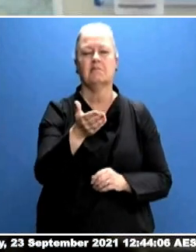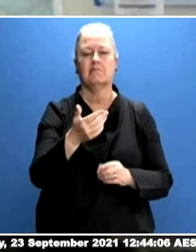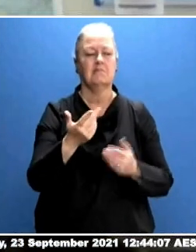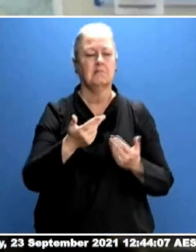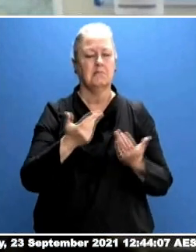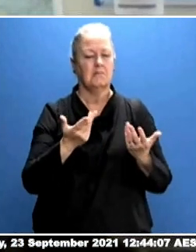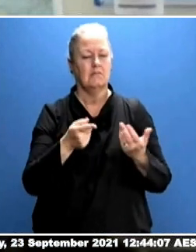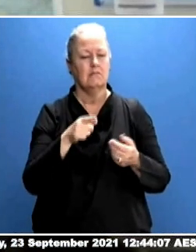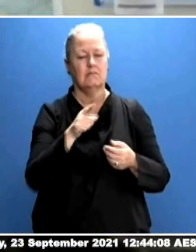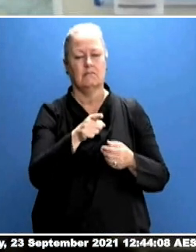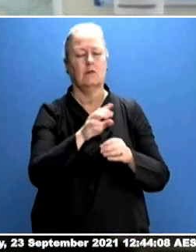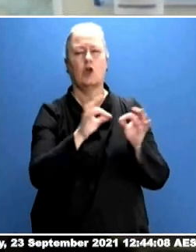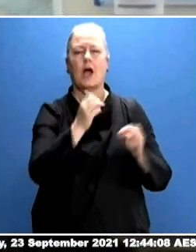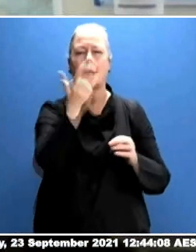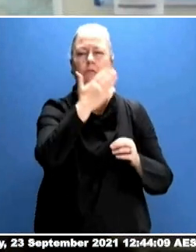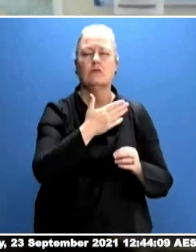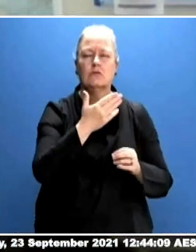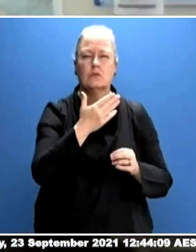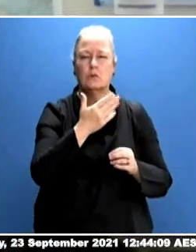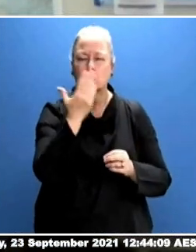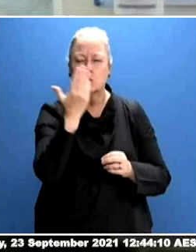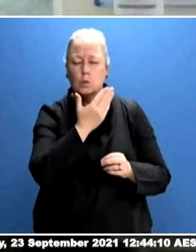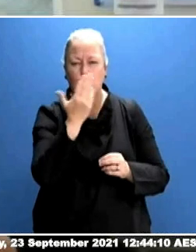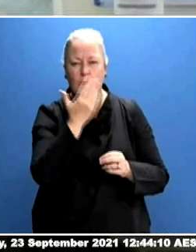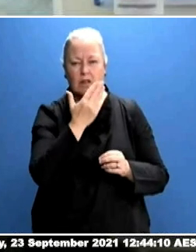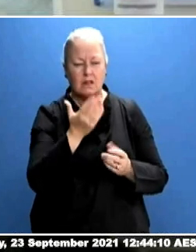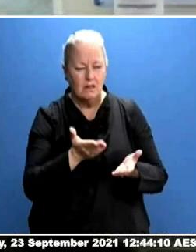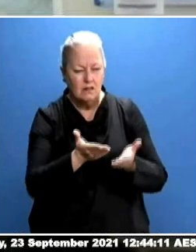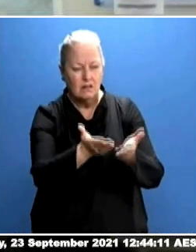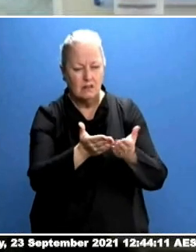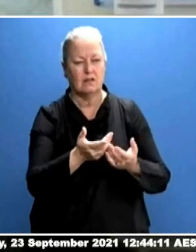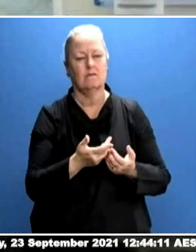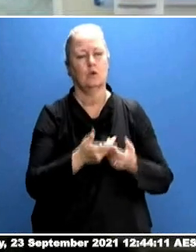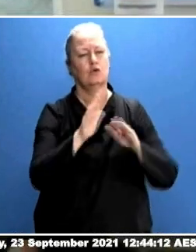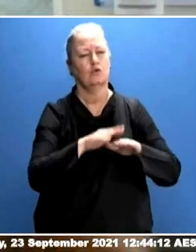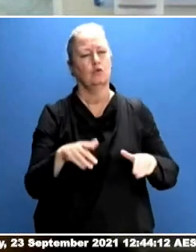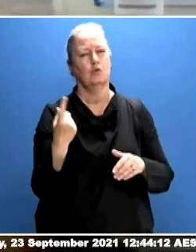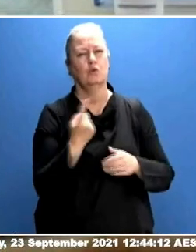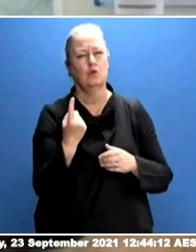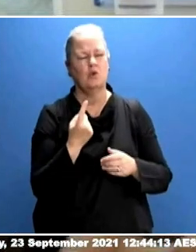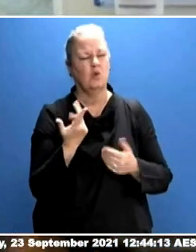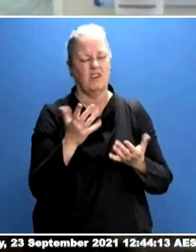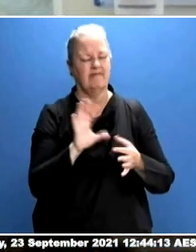was defined for disengaged children, which essentially --- and in the context of